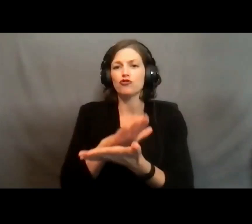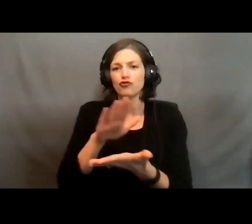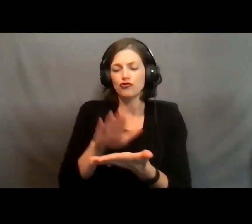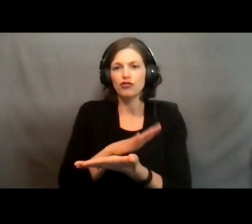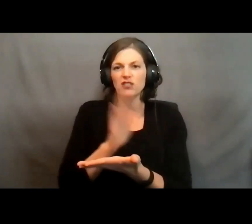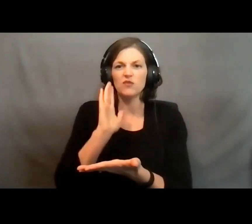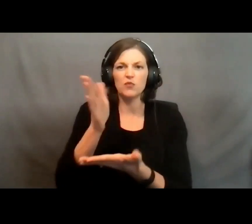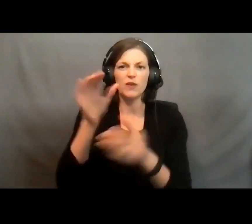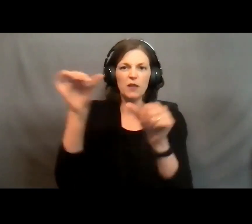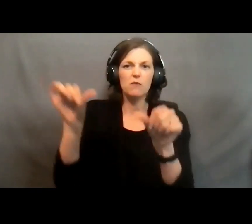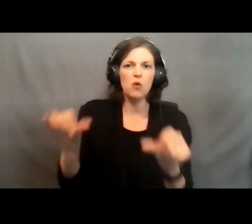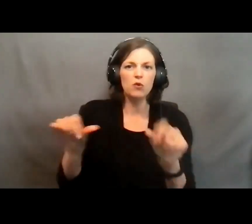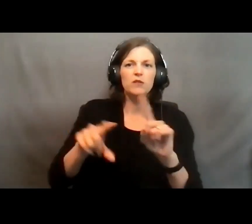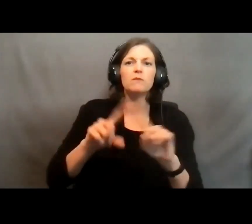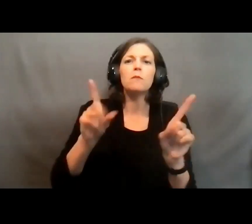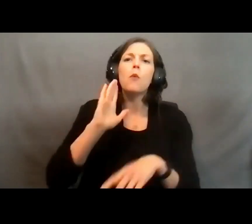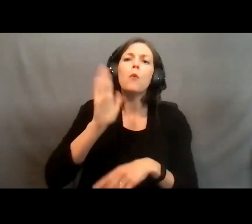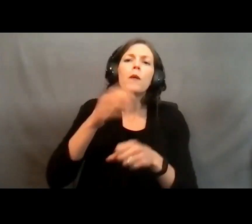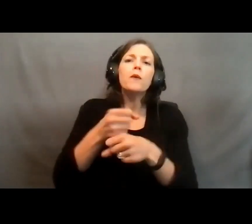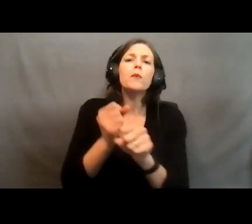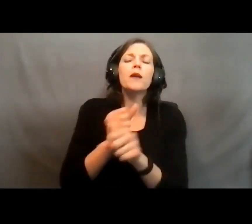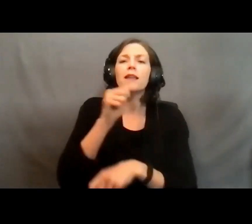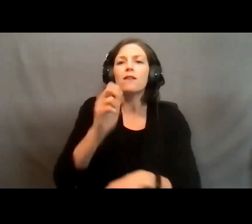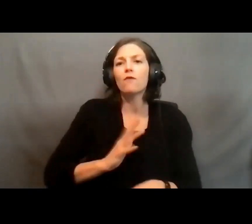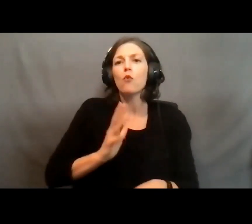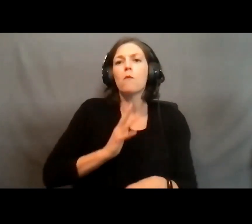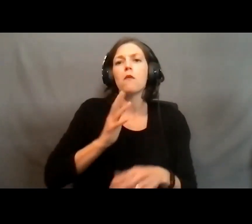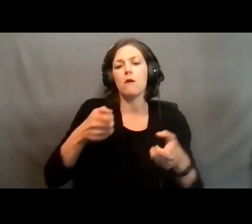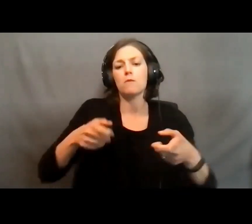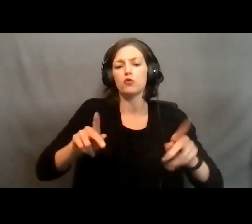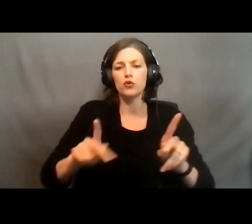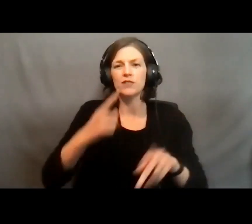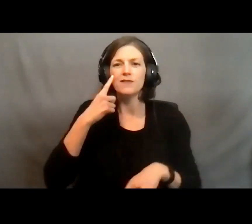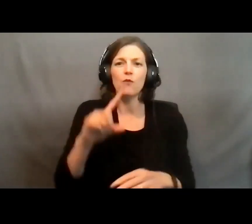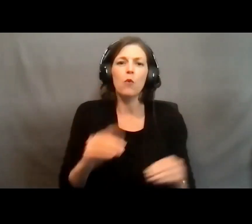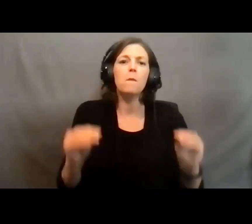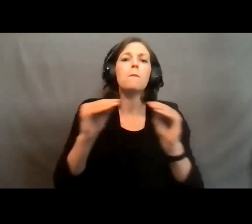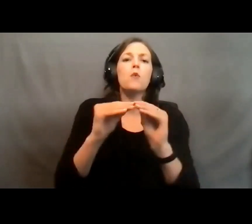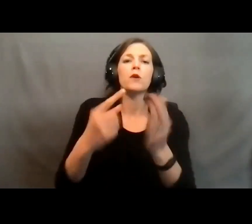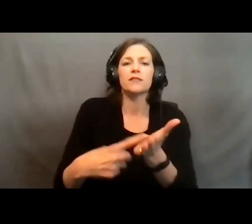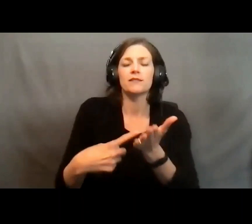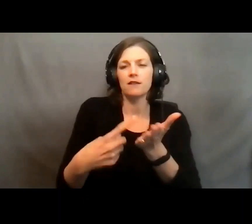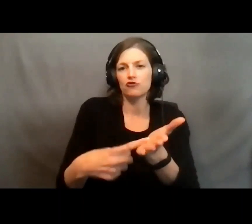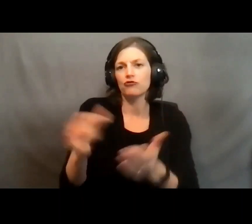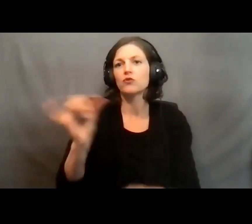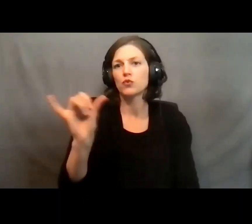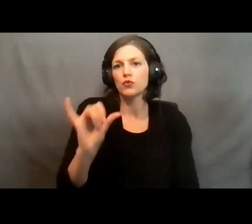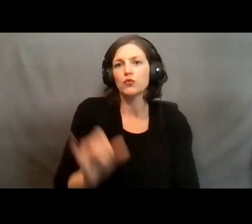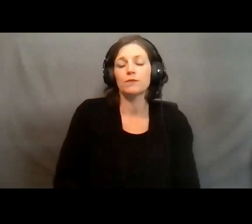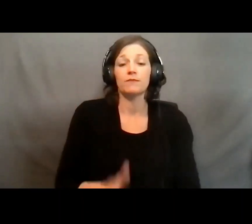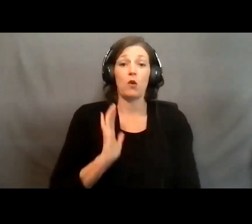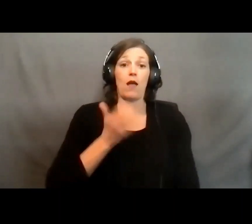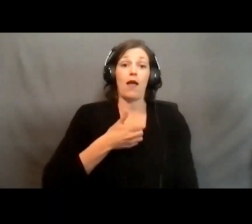we will make more informal discussions so our gold that anyone who wants to